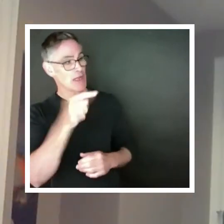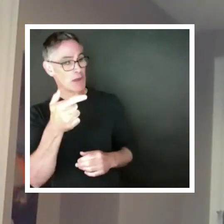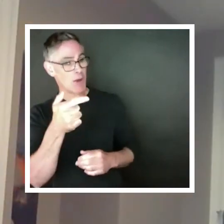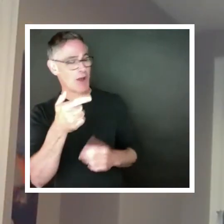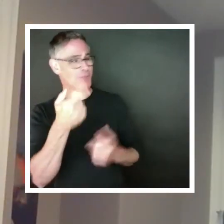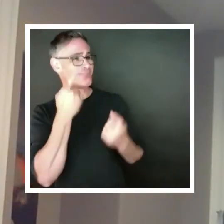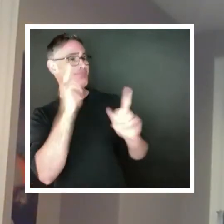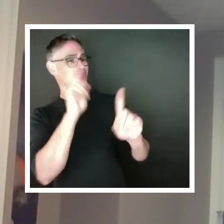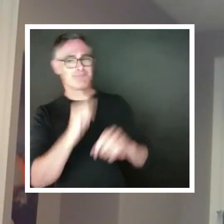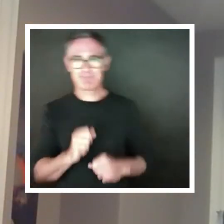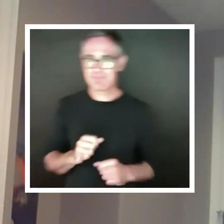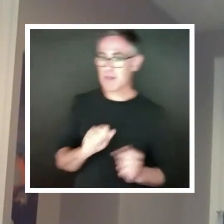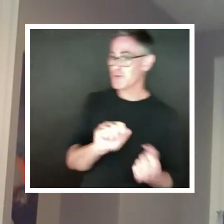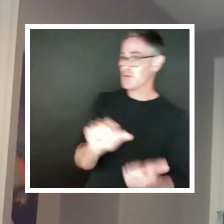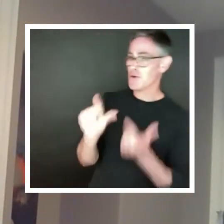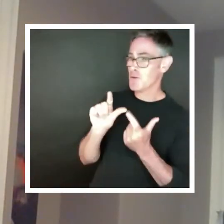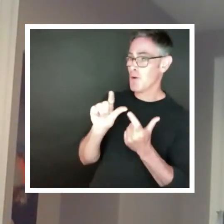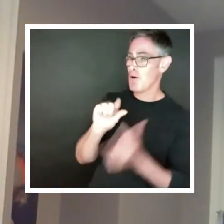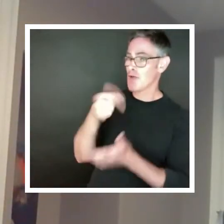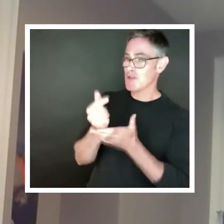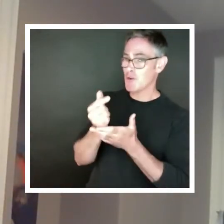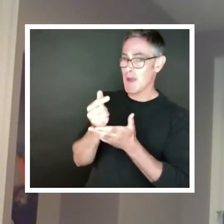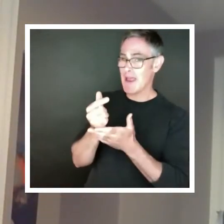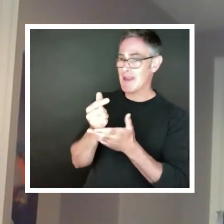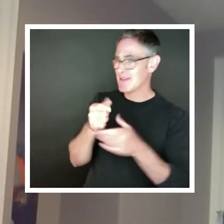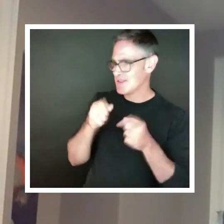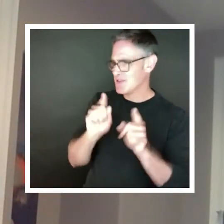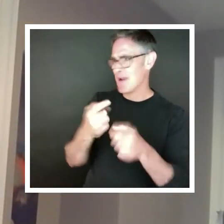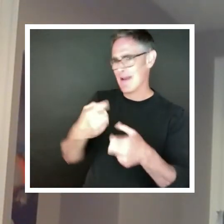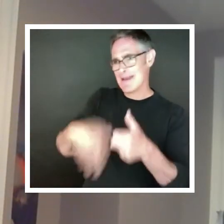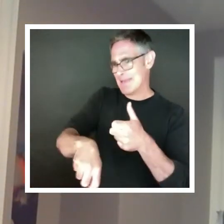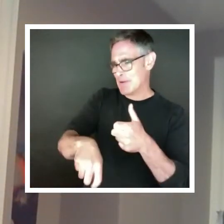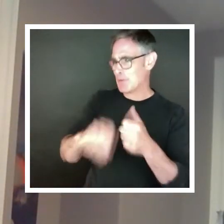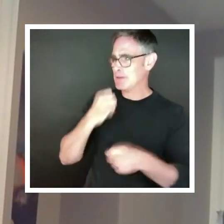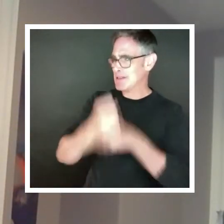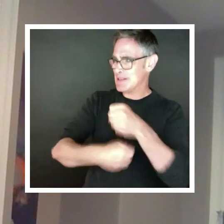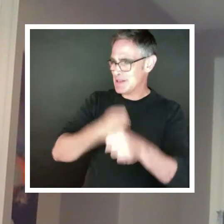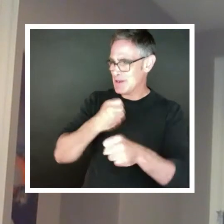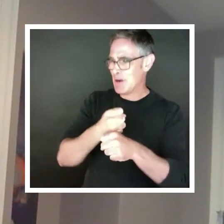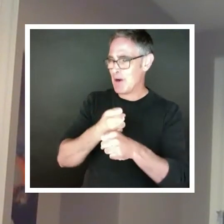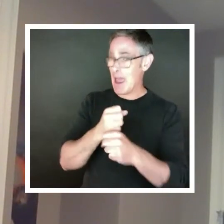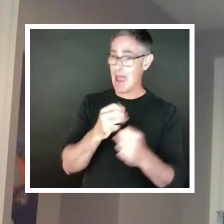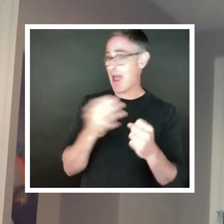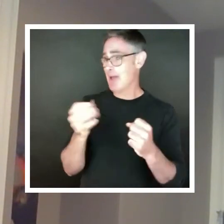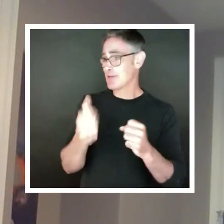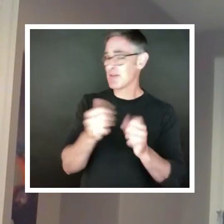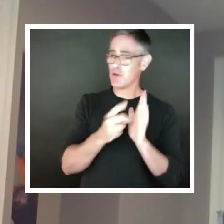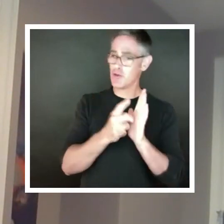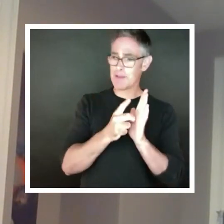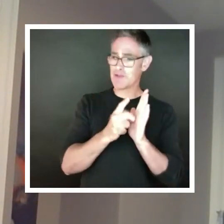You all graduated in a difficult year and demonstrated unusual excellence.